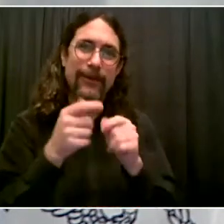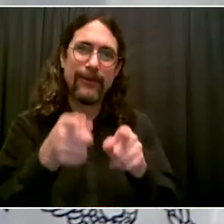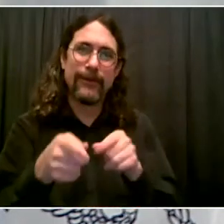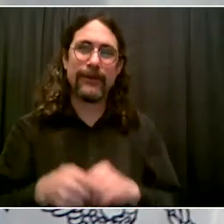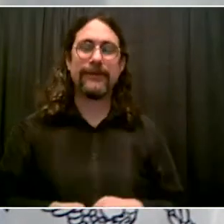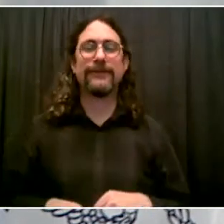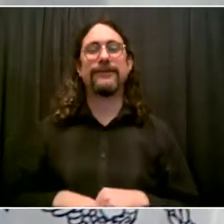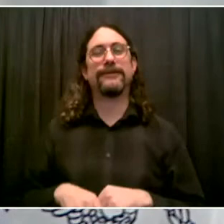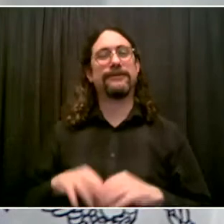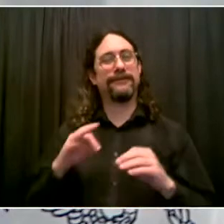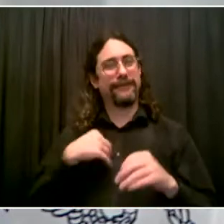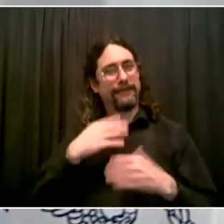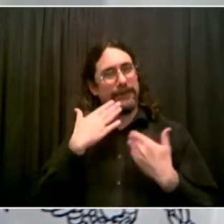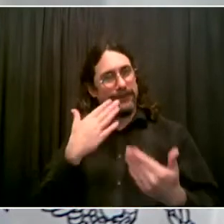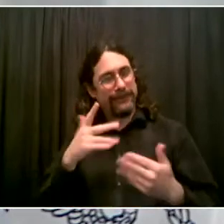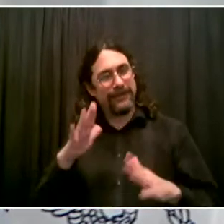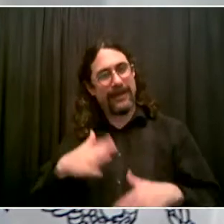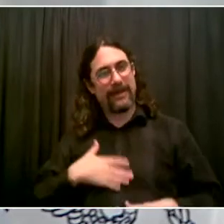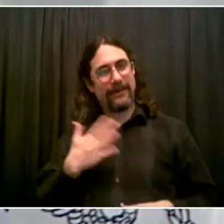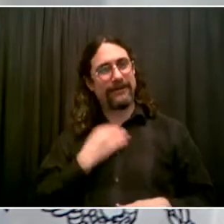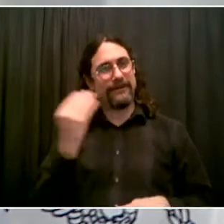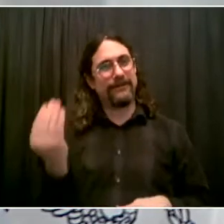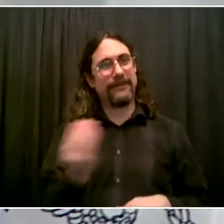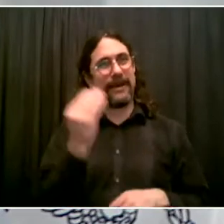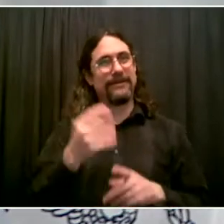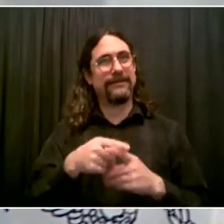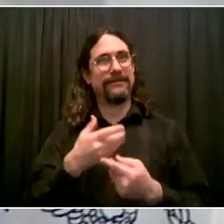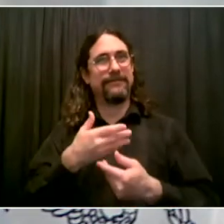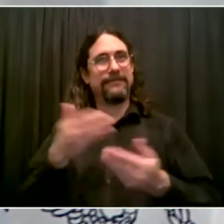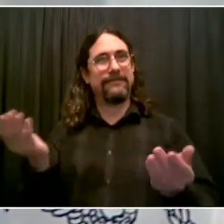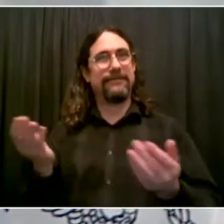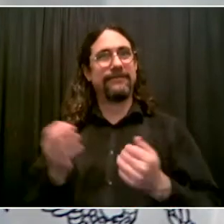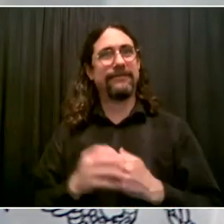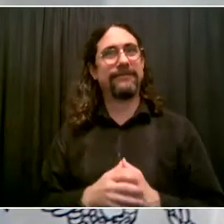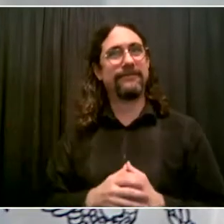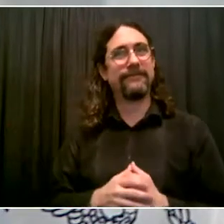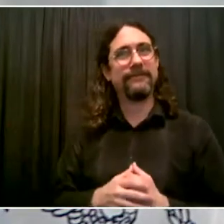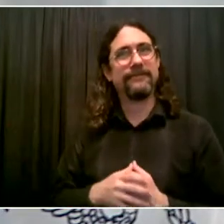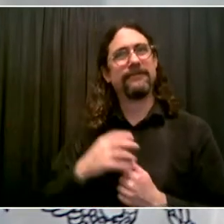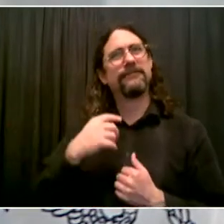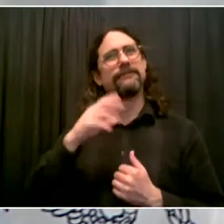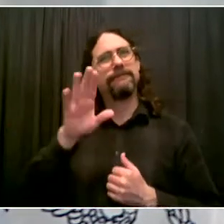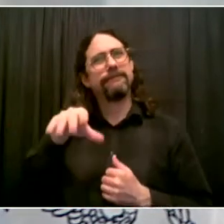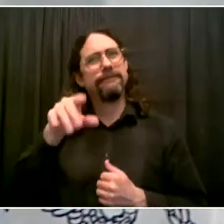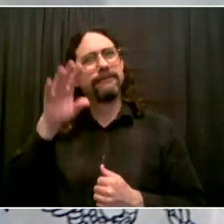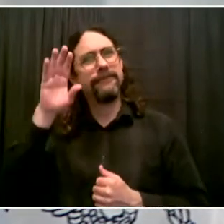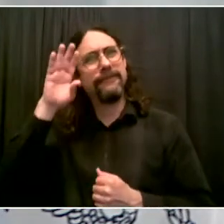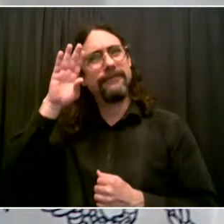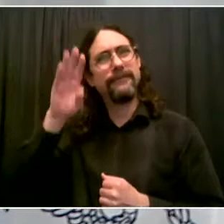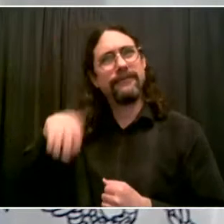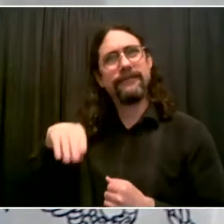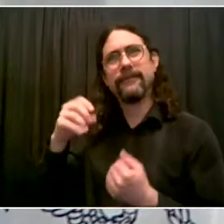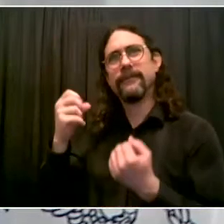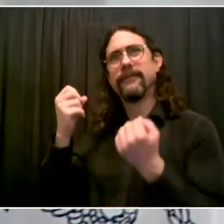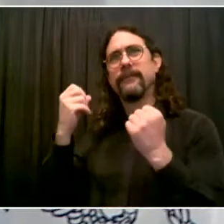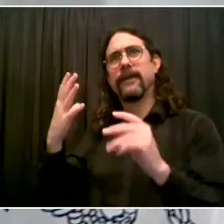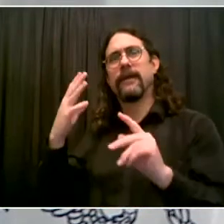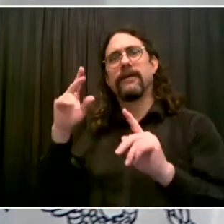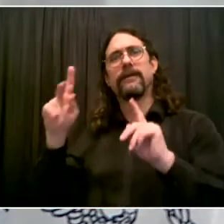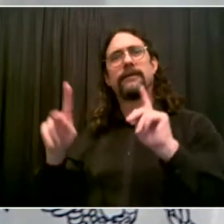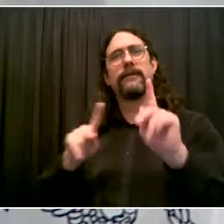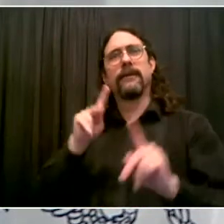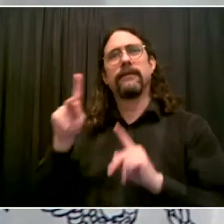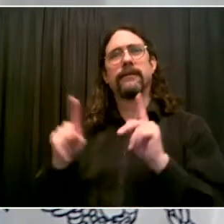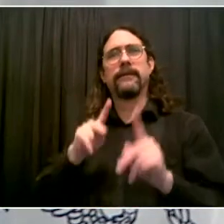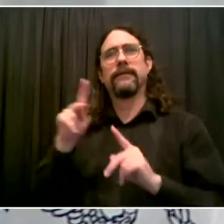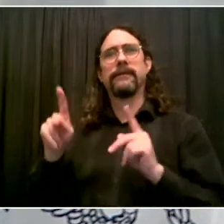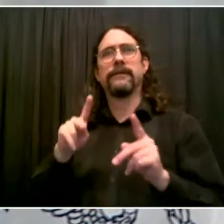TELEMUNDO 47.